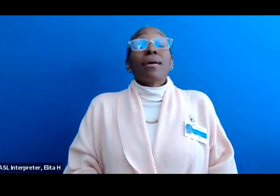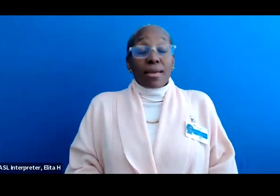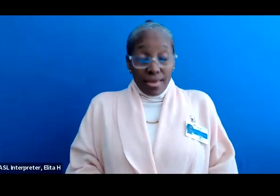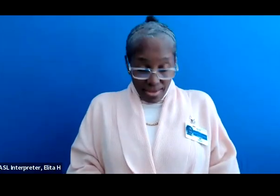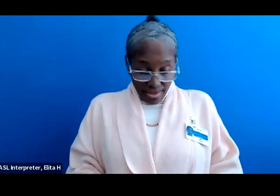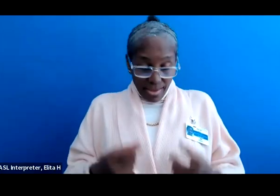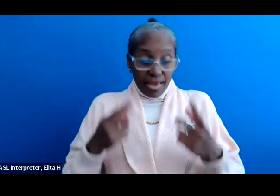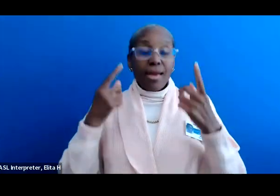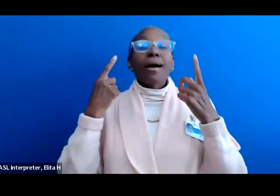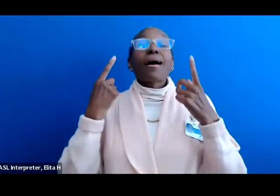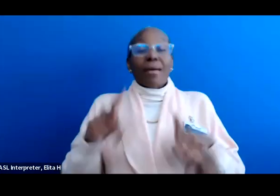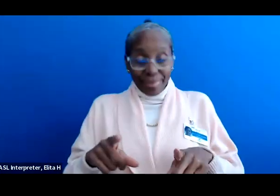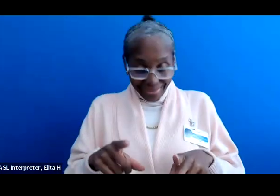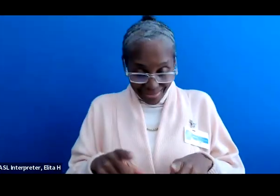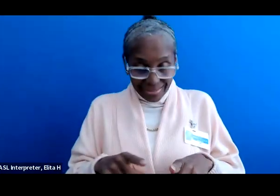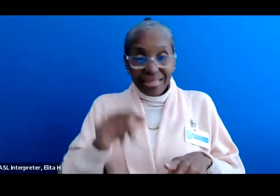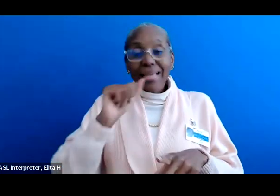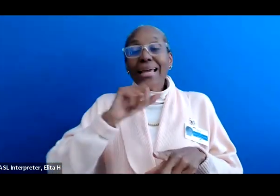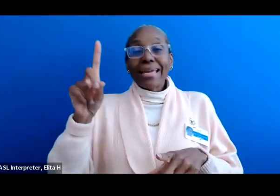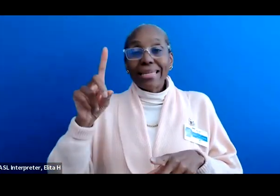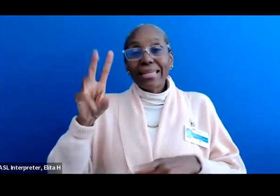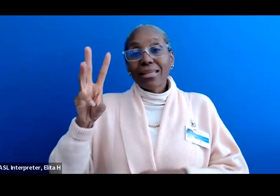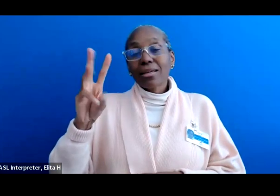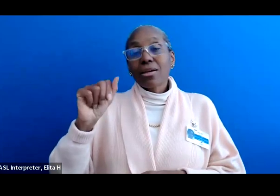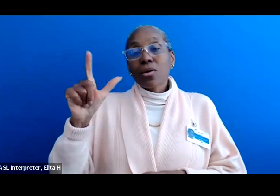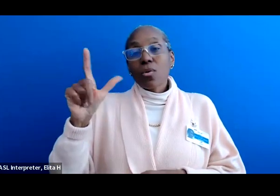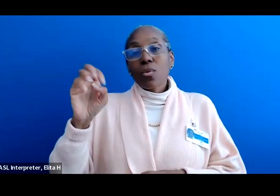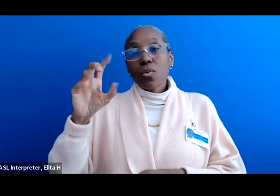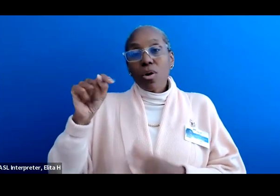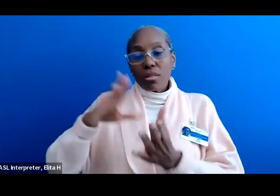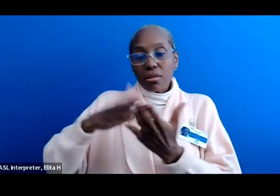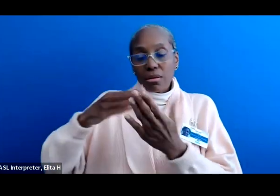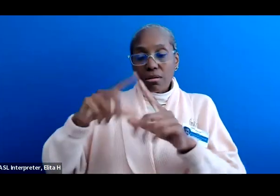So be sure you have that ad wallet card from the Reeve Foundation to